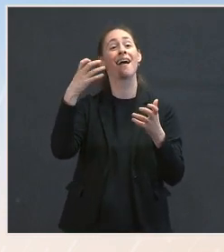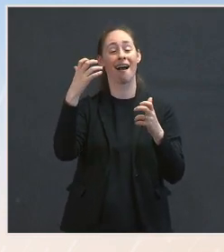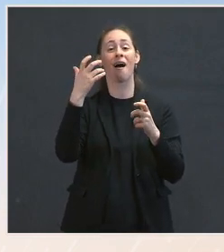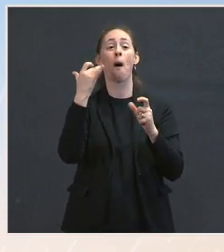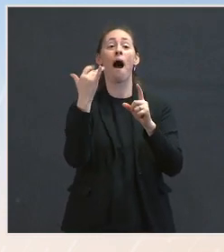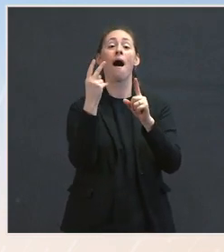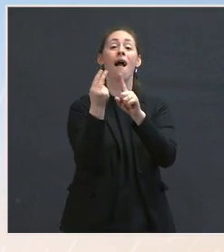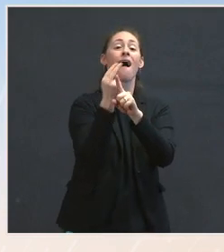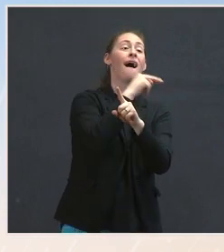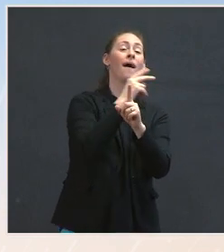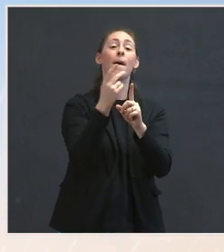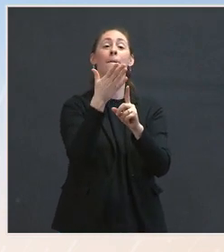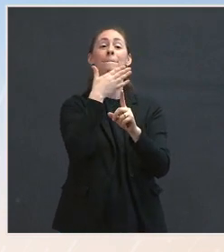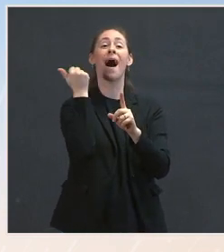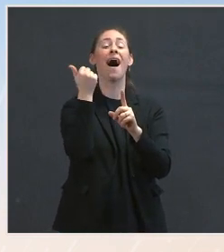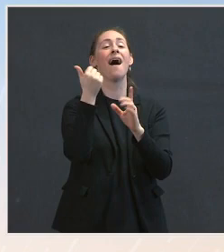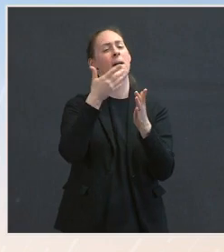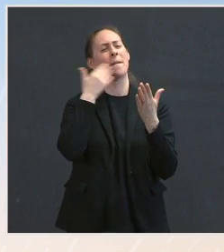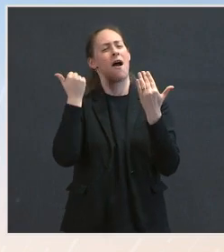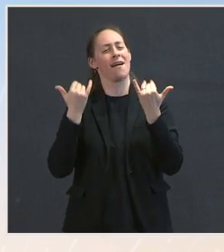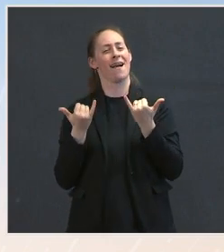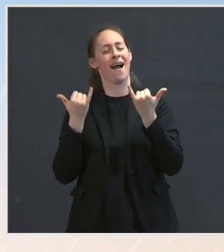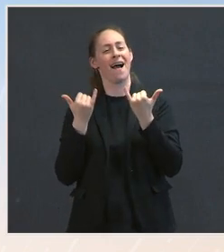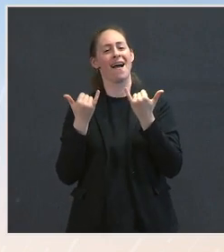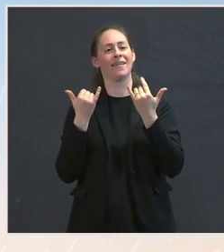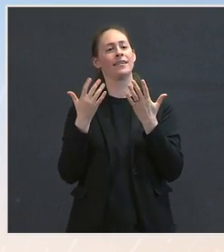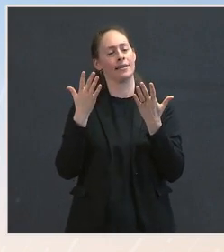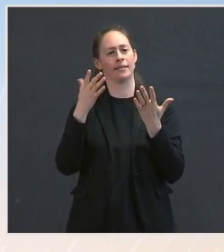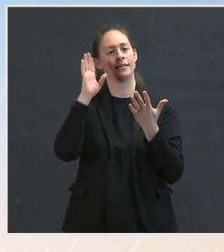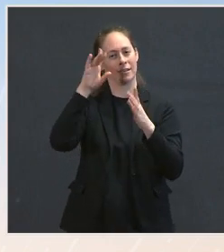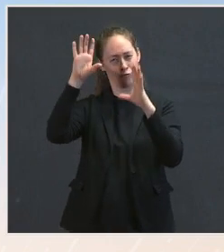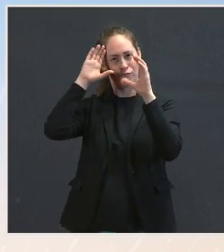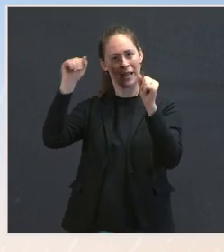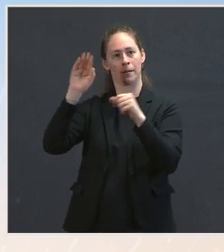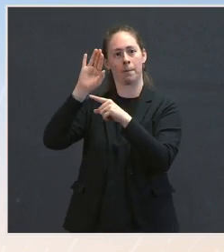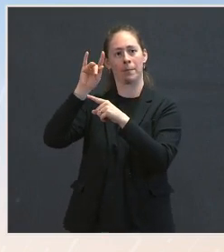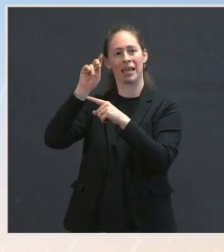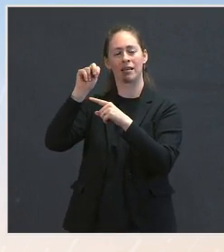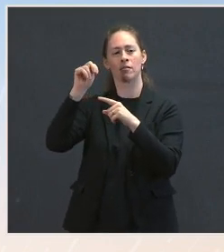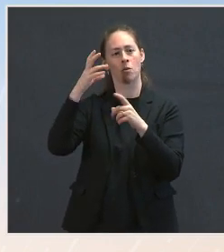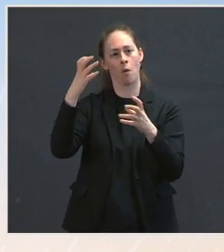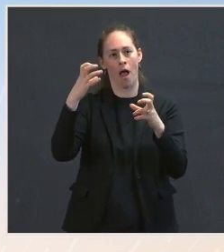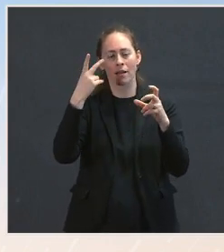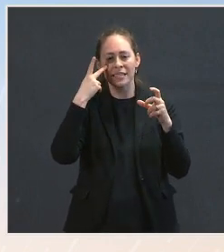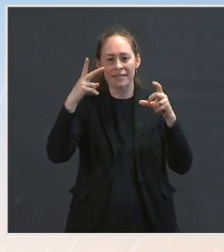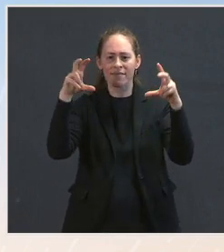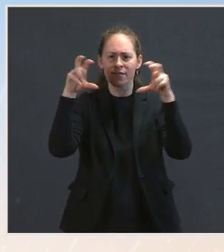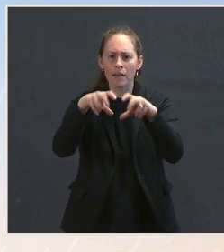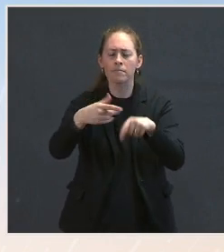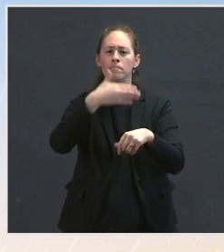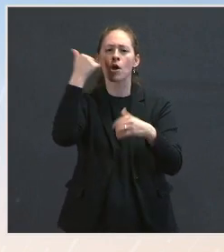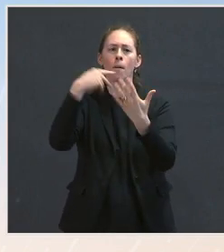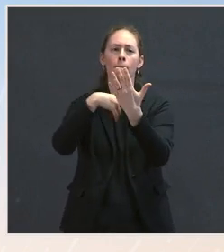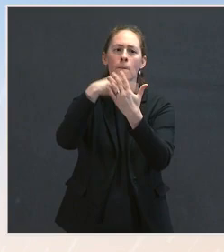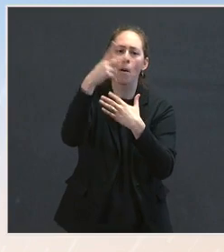He's been a long fan of investing in infrastructure -- long outdated -- long overdue, I should say. But he also wants to do more on caregiving,